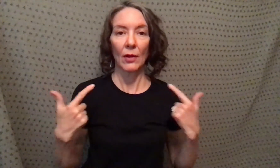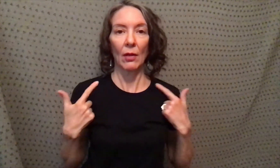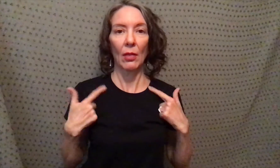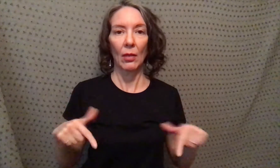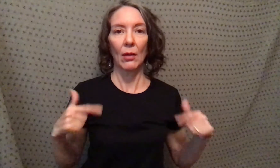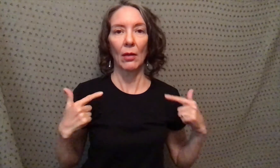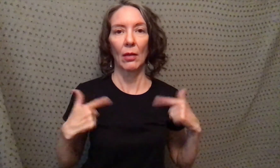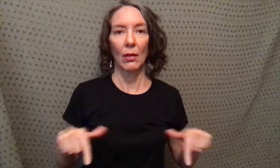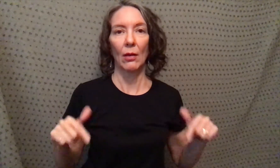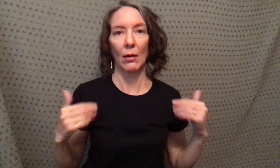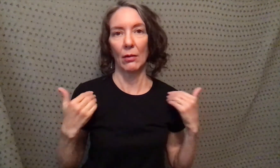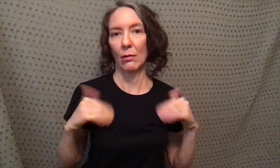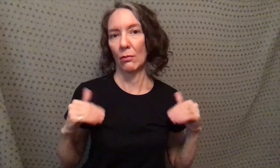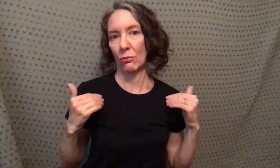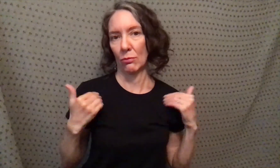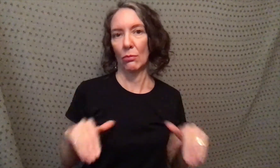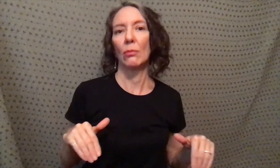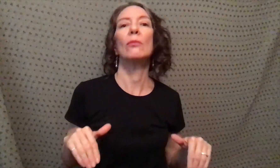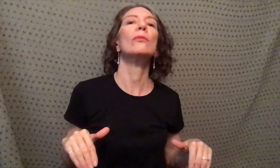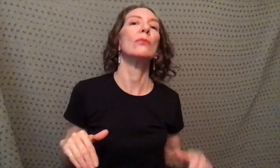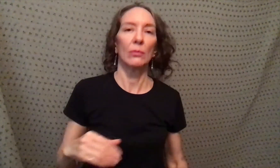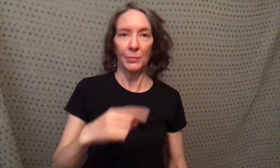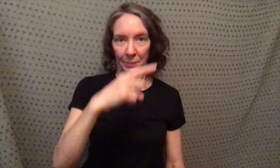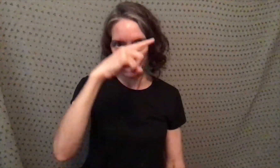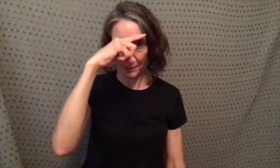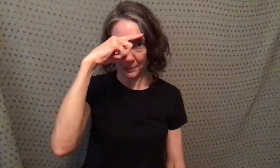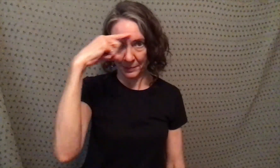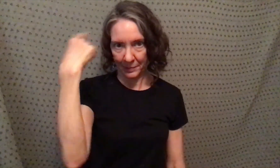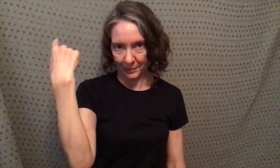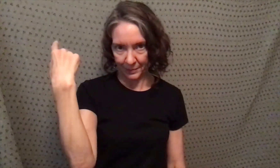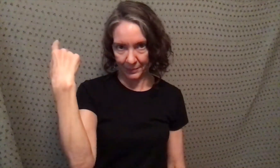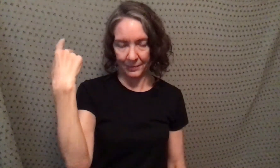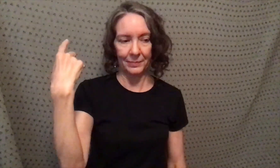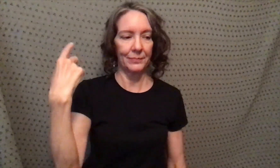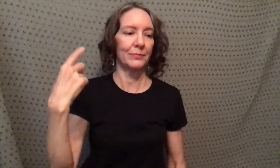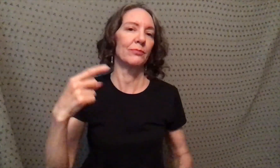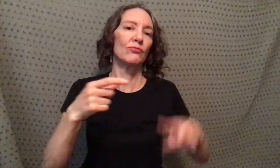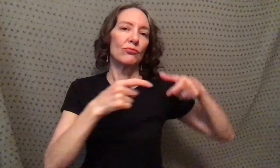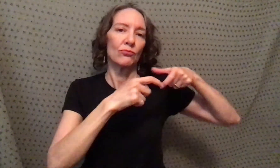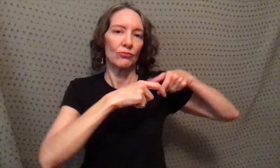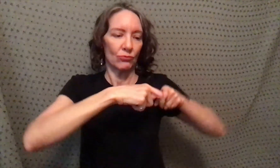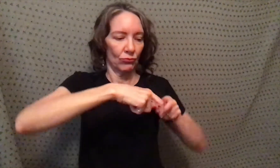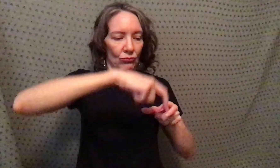This bag is leather, it's black,